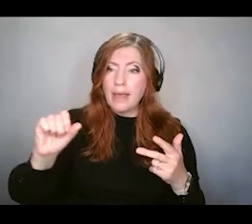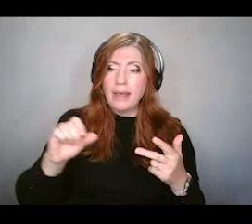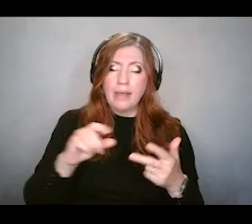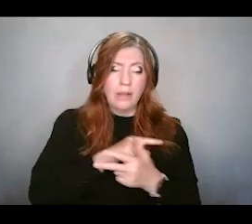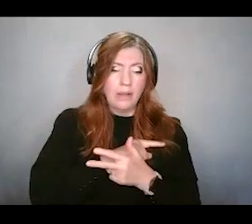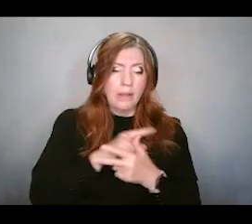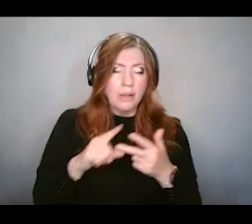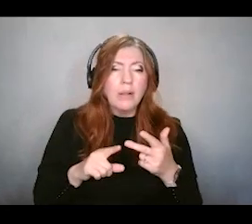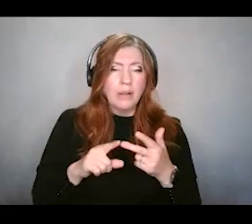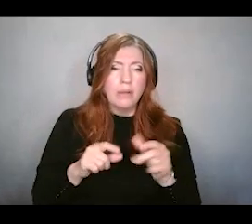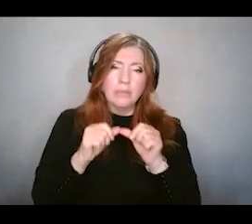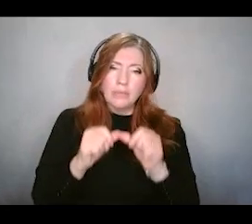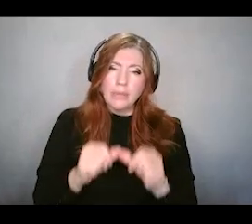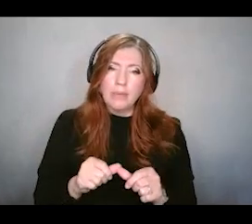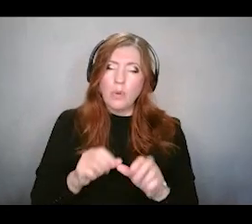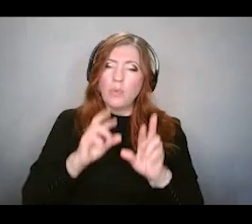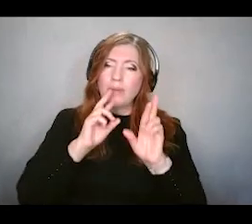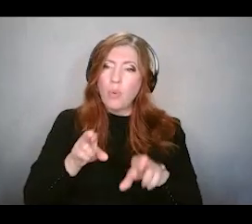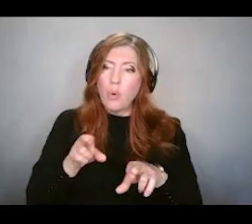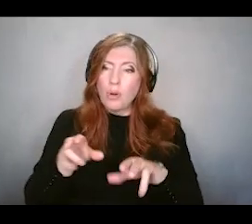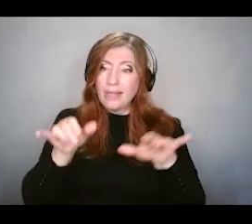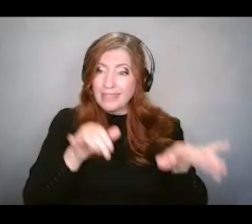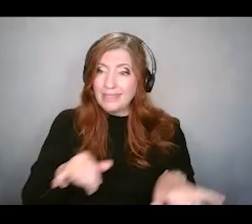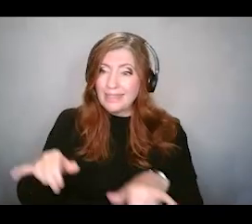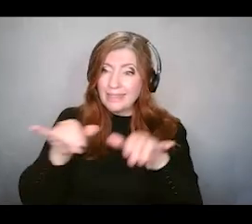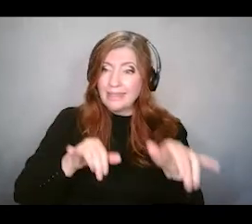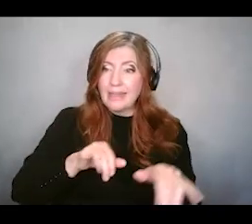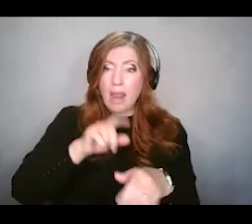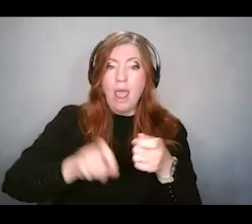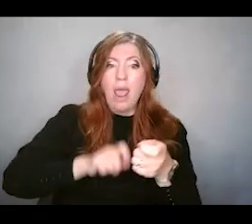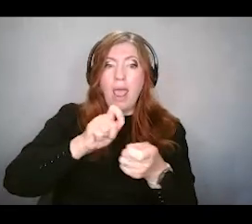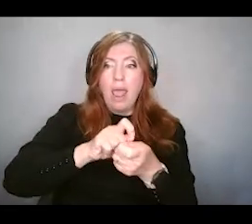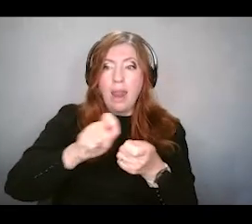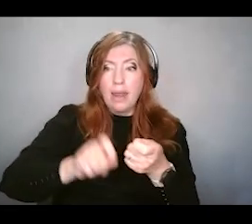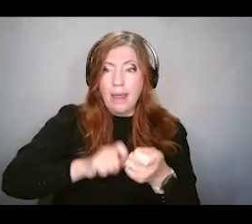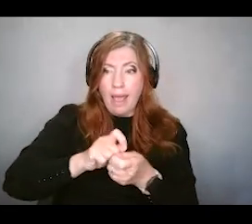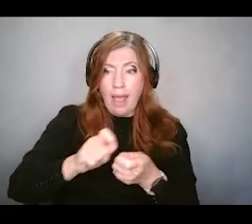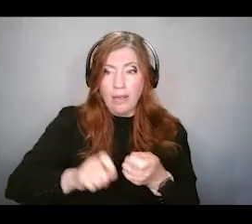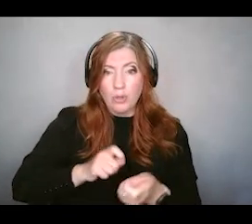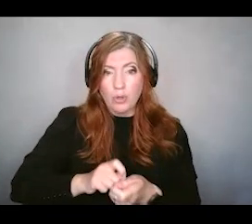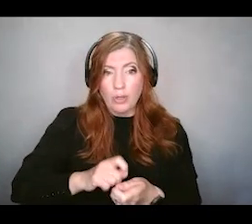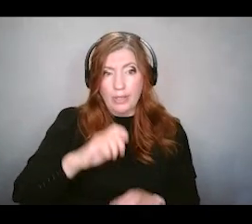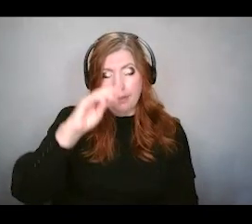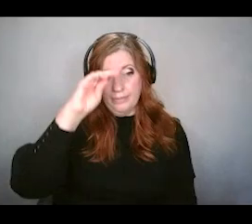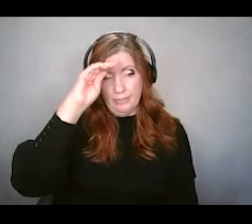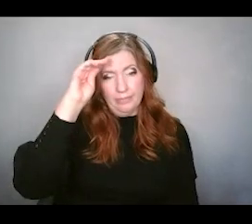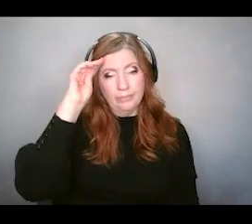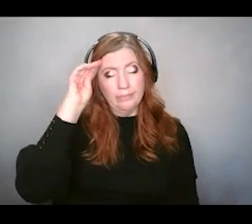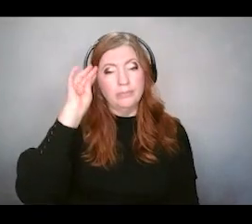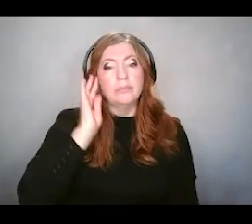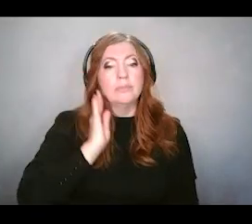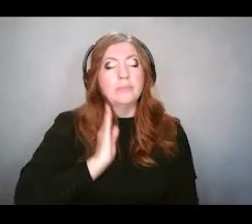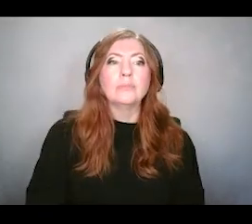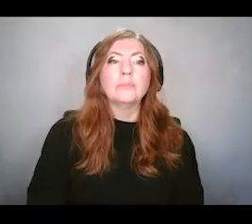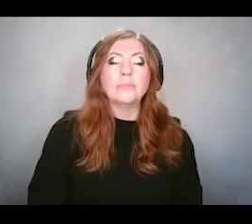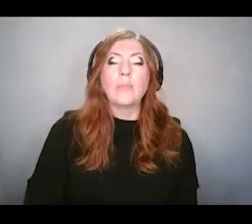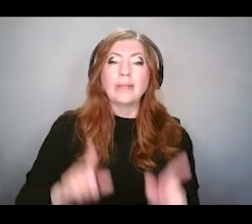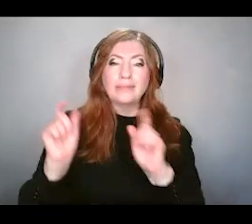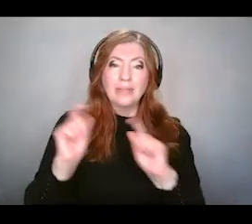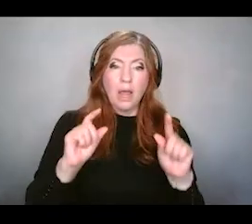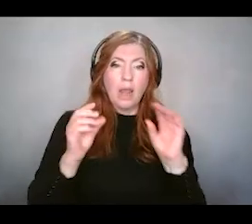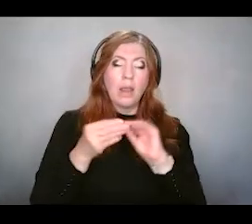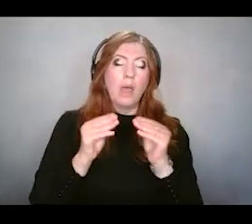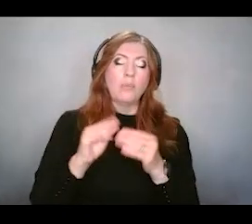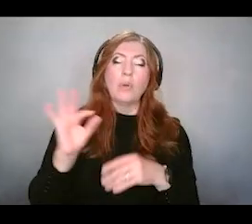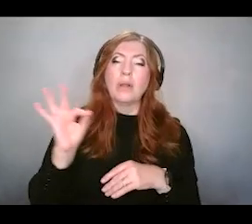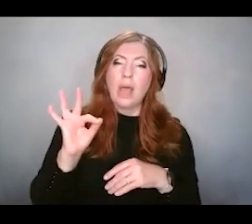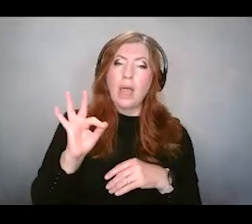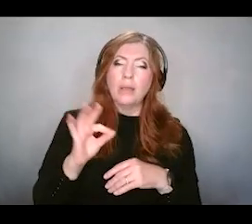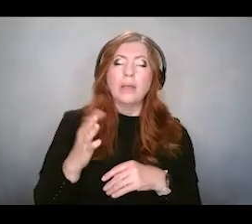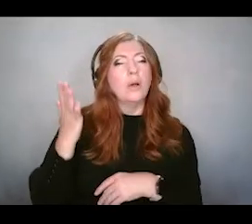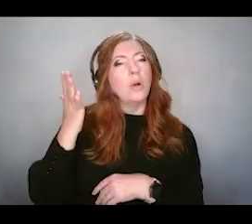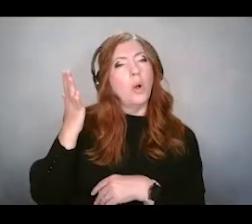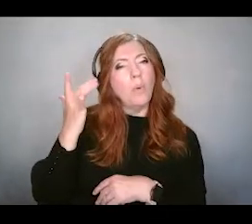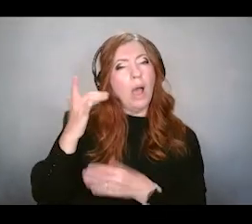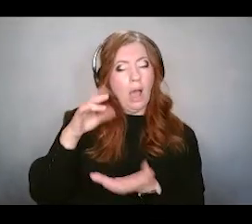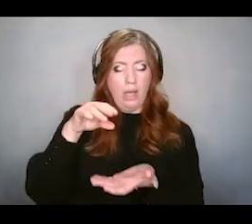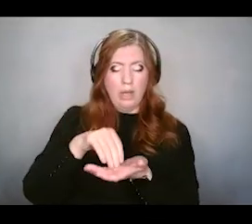reporting consistent and accurate. Slide 9, Why Document Disability?